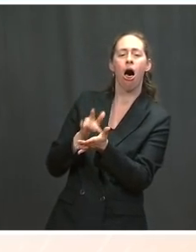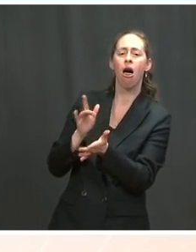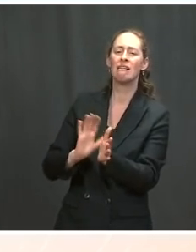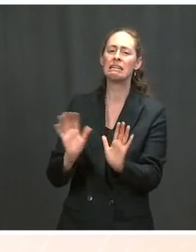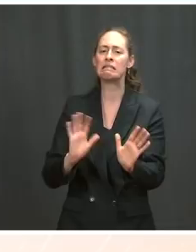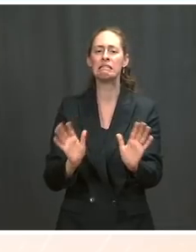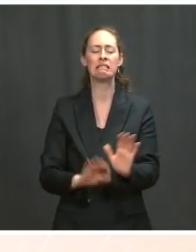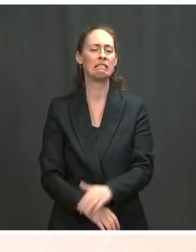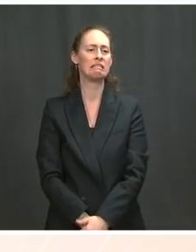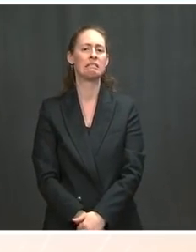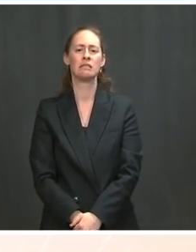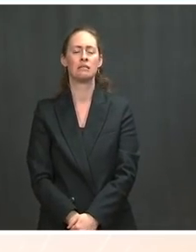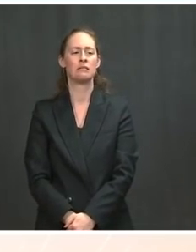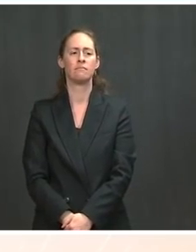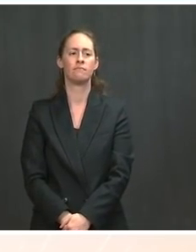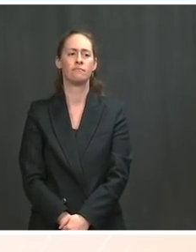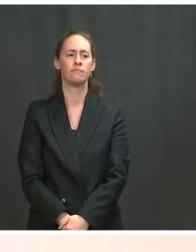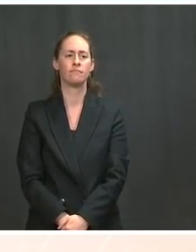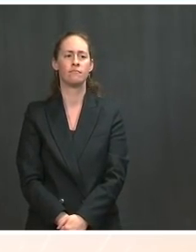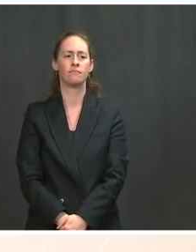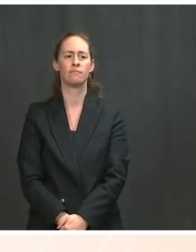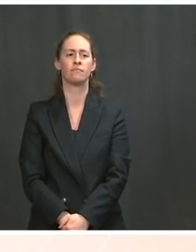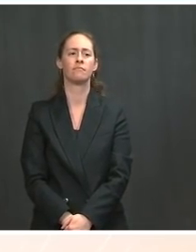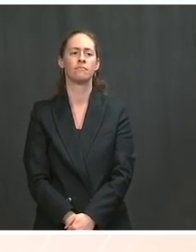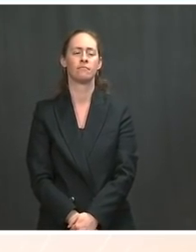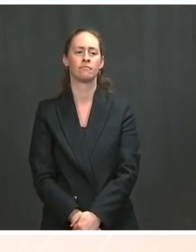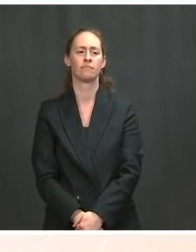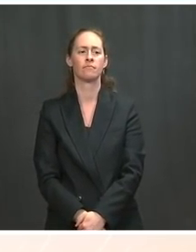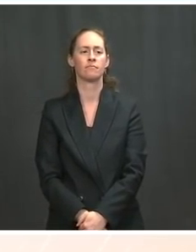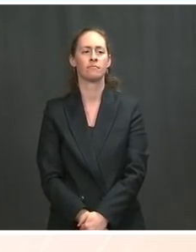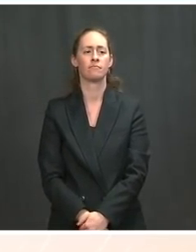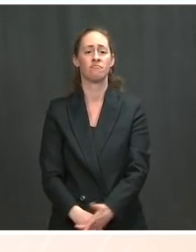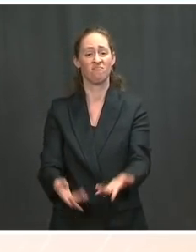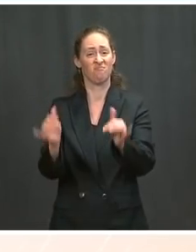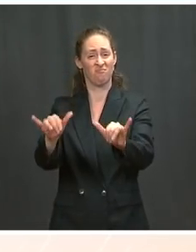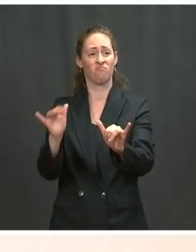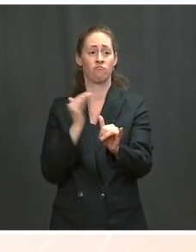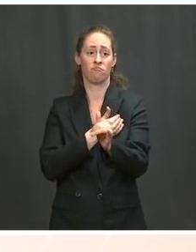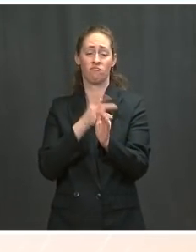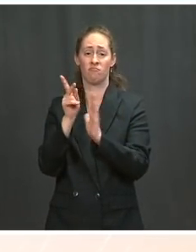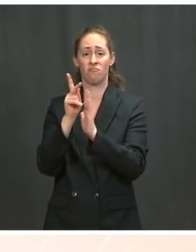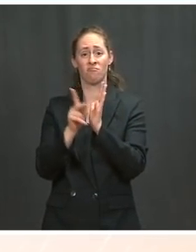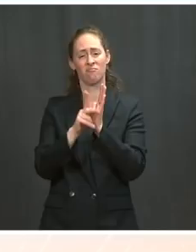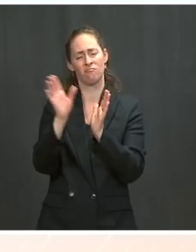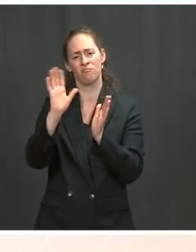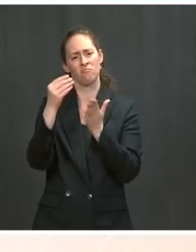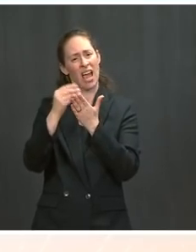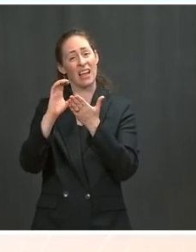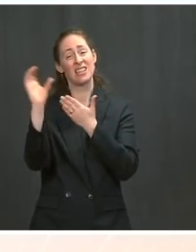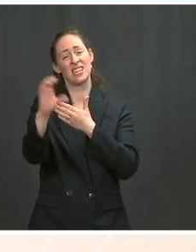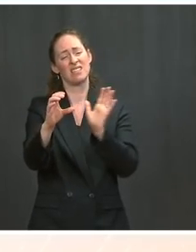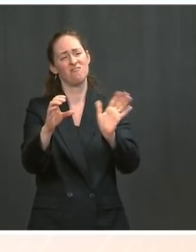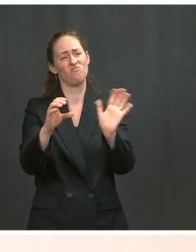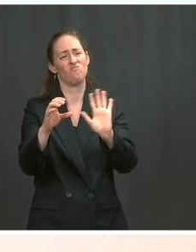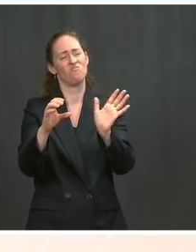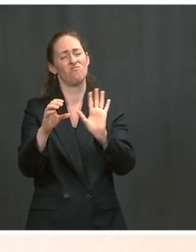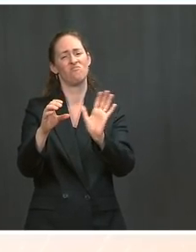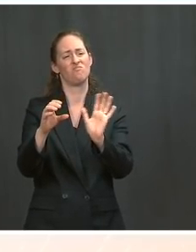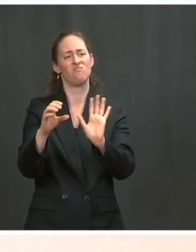But, again, our policy remains -- that's our recommendation, but -- that private-sector entities or companies are going to make their own decisions.